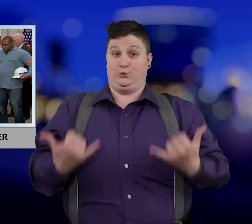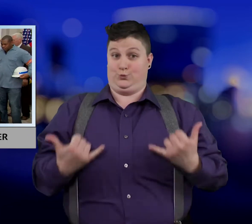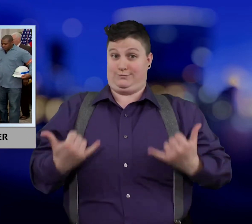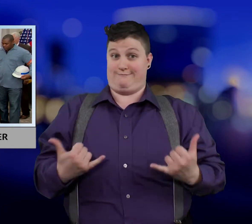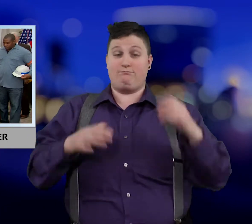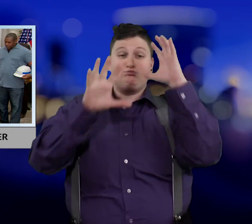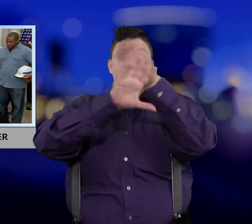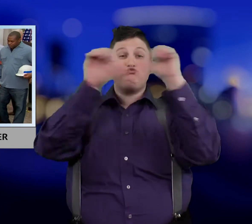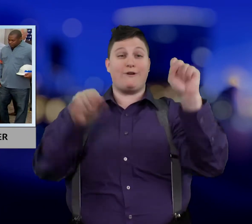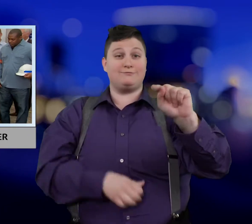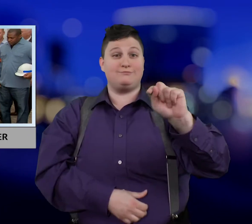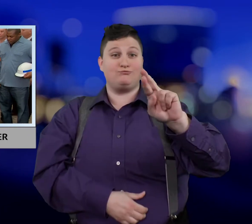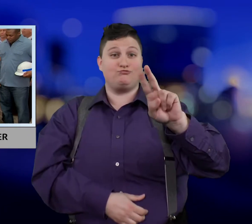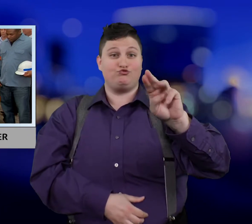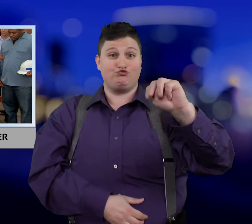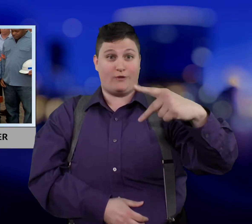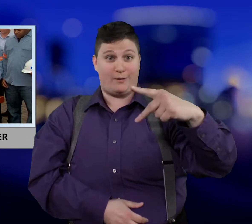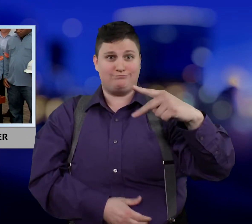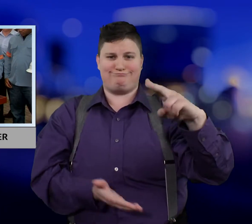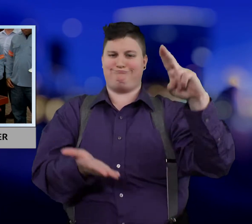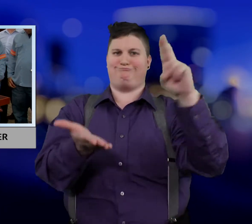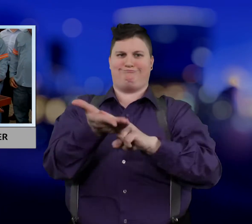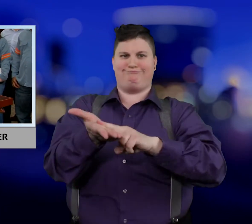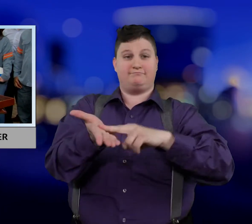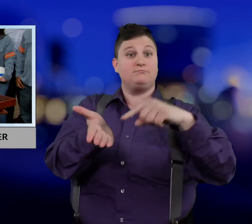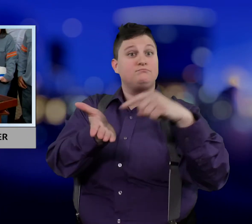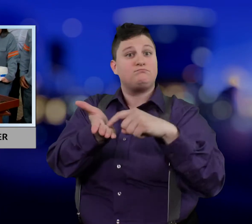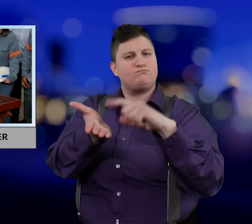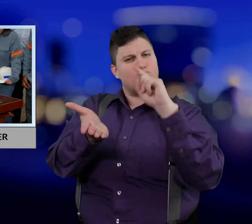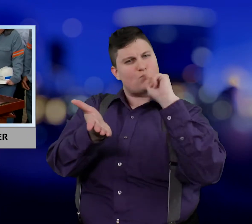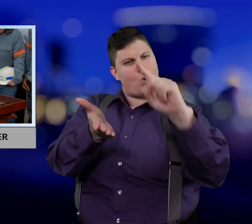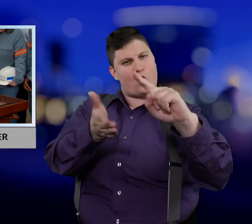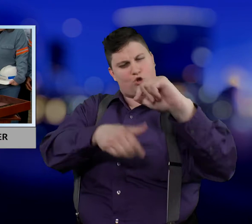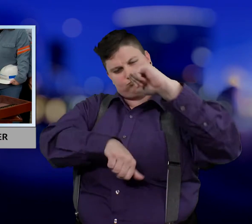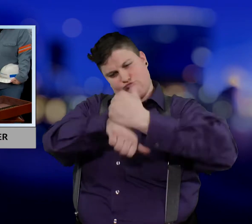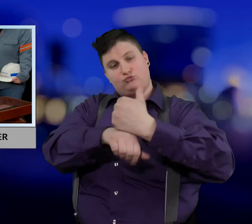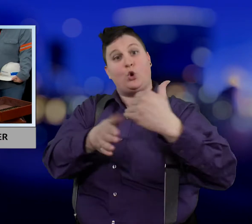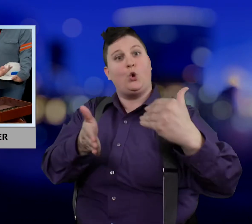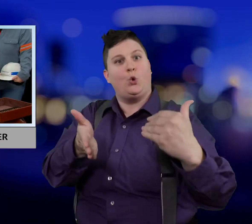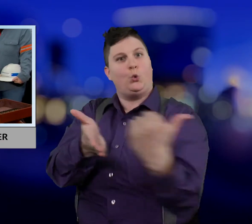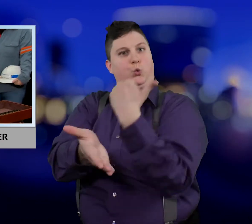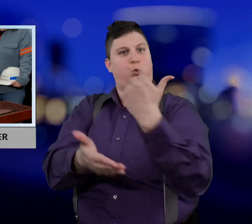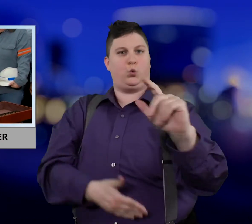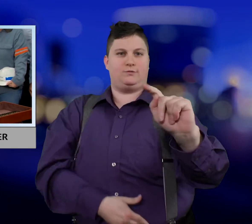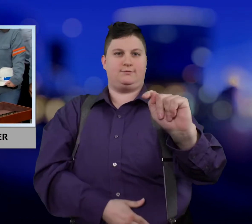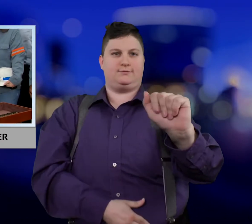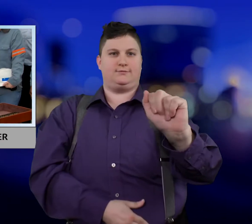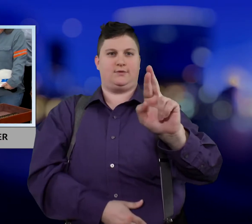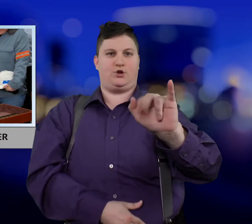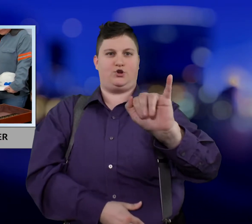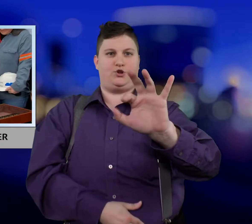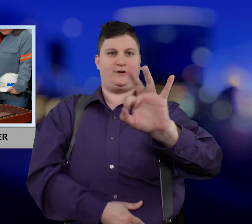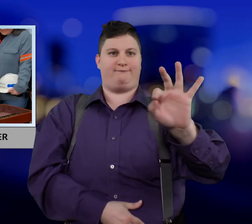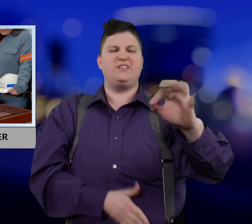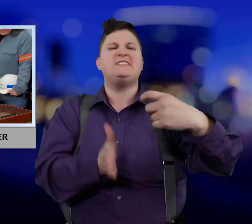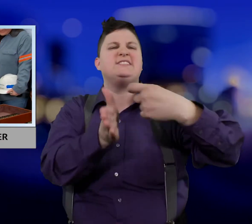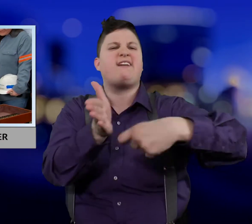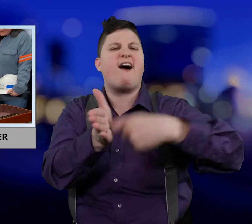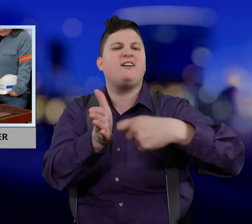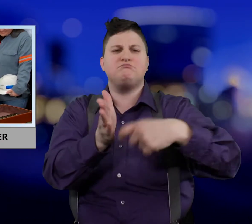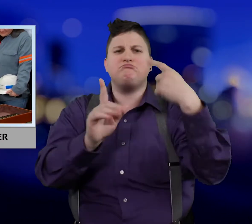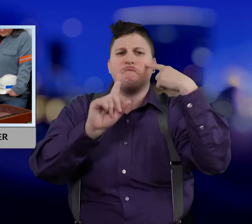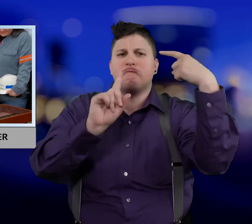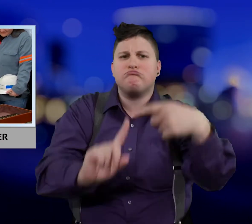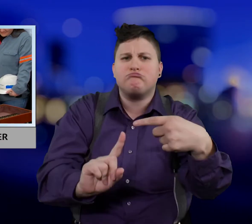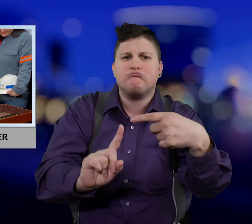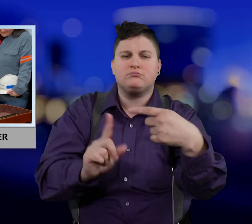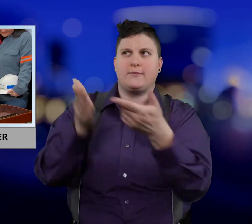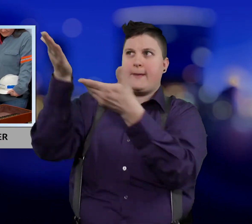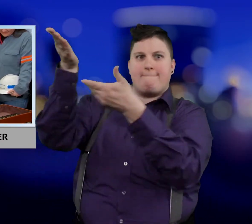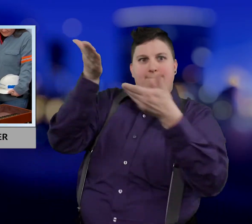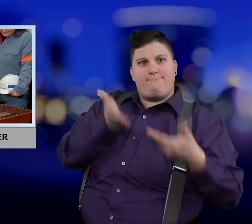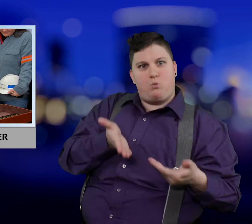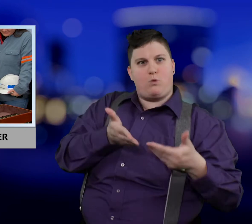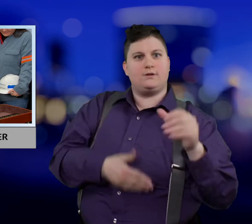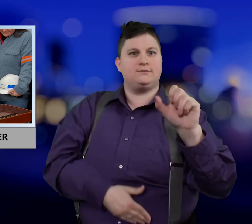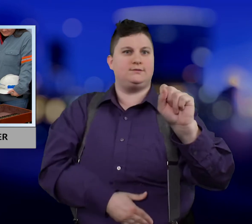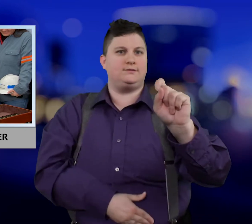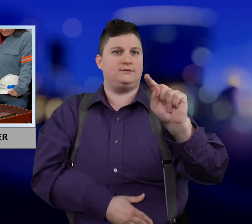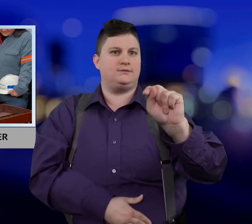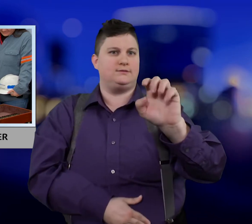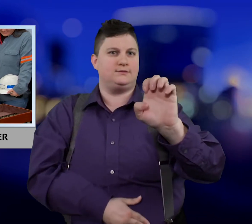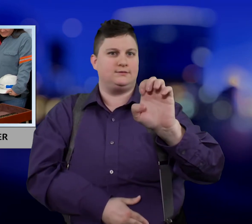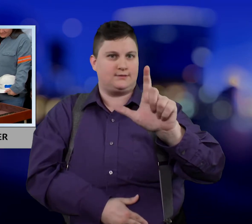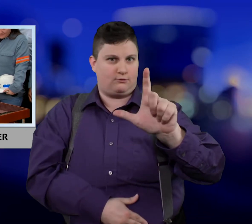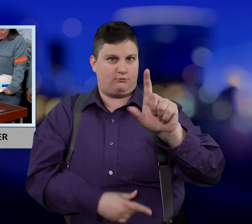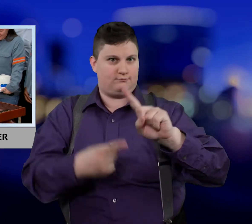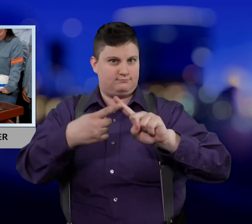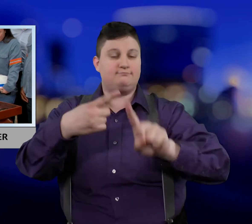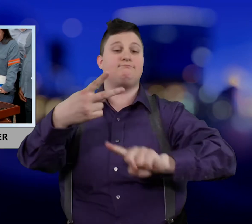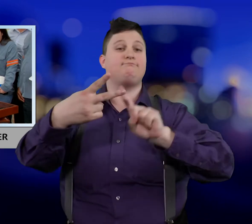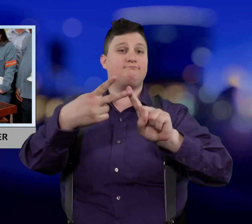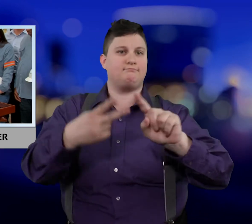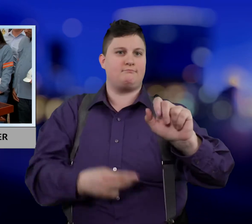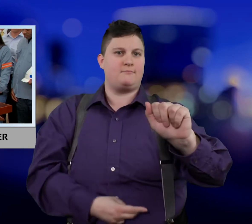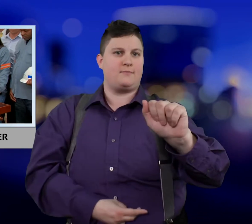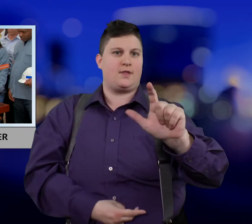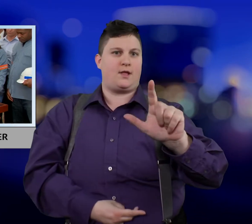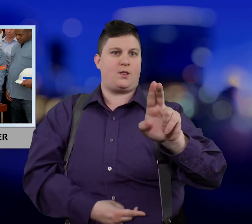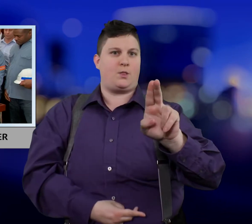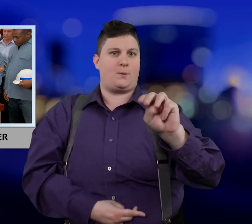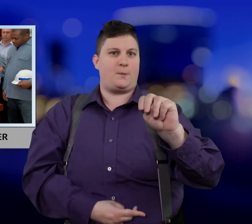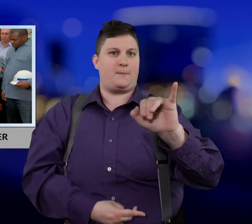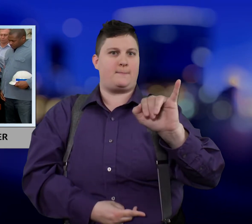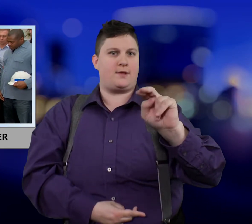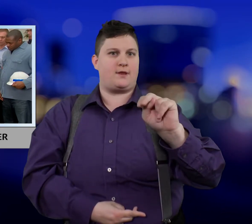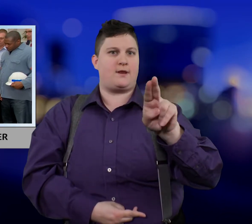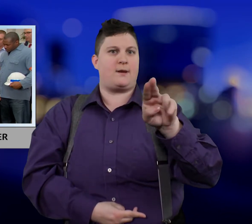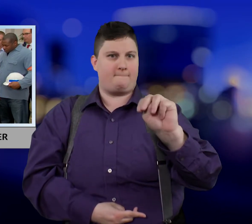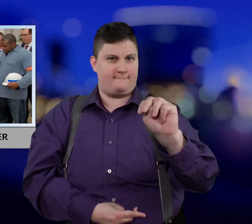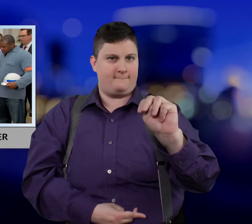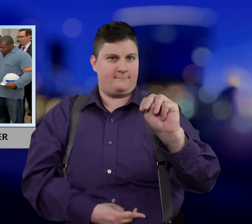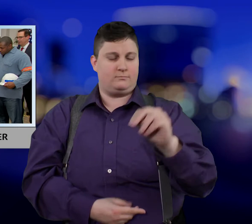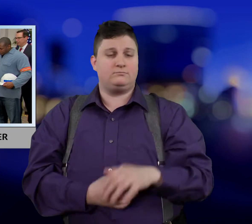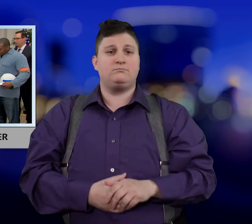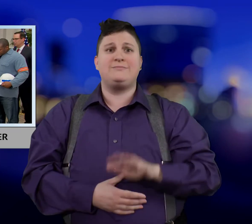Today President Trump signed an order to place new tariffs on imported steel and aluminum.